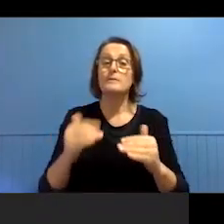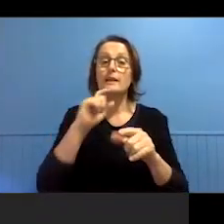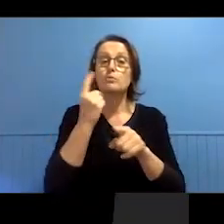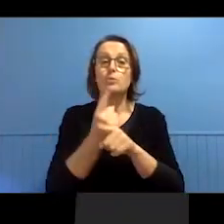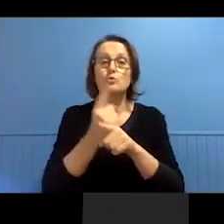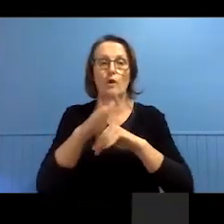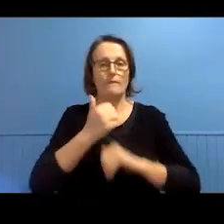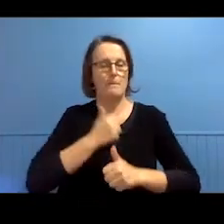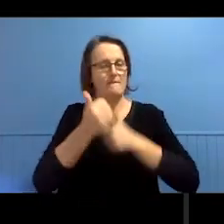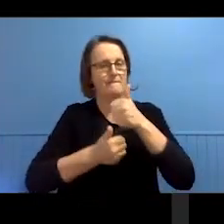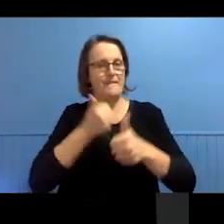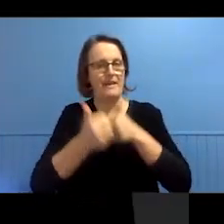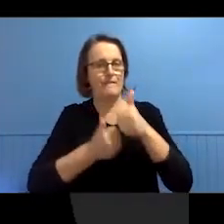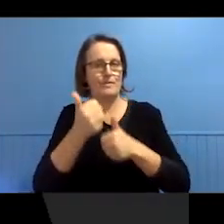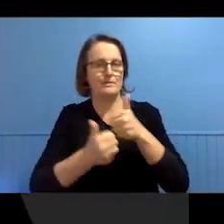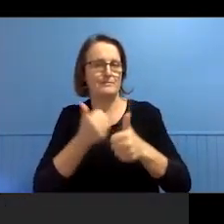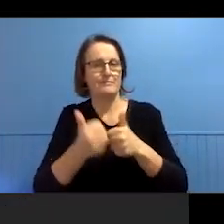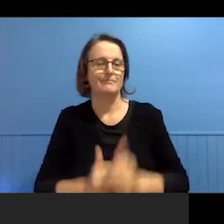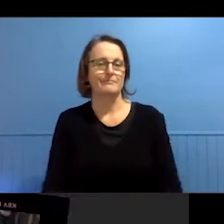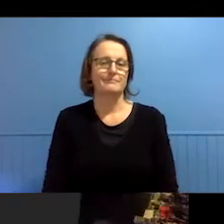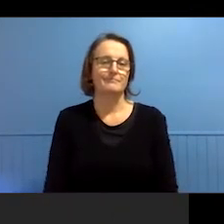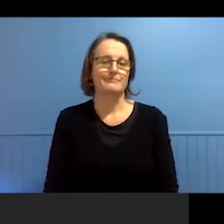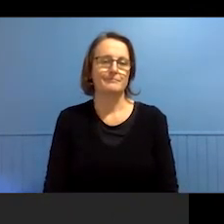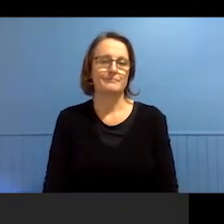favourite pieces of kit at the moment - this is a little piece of